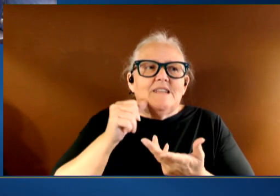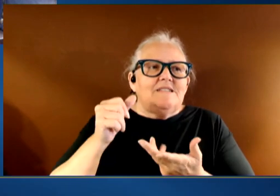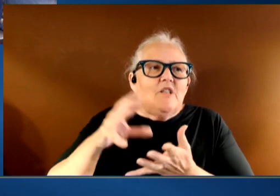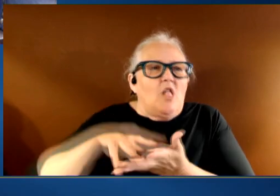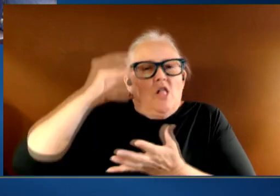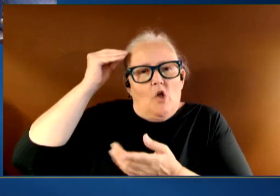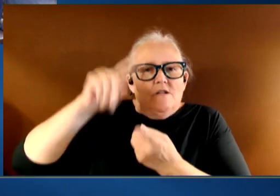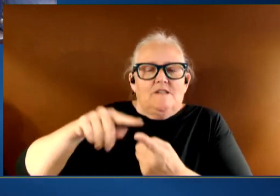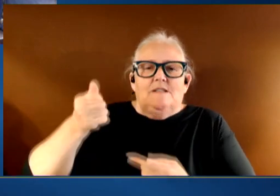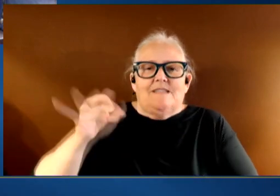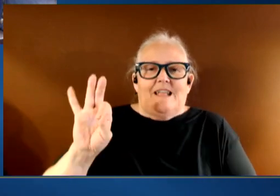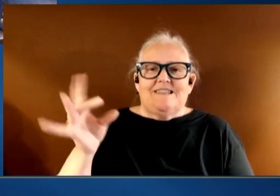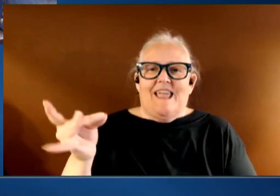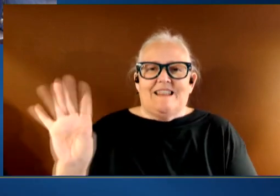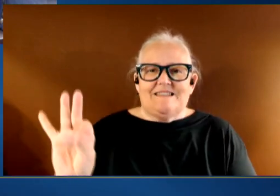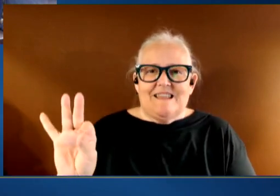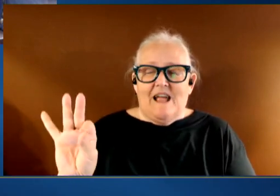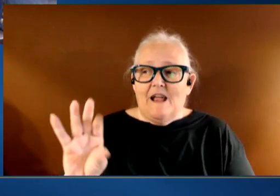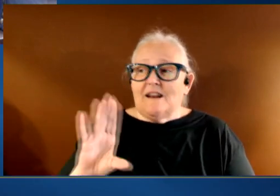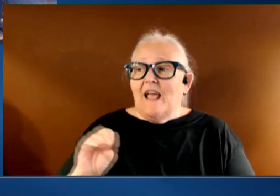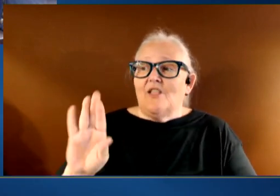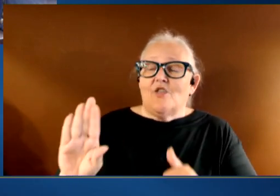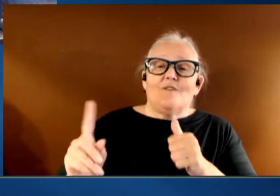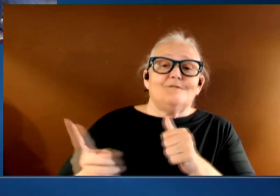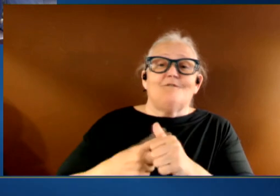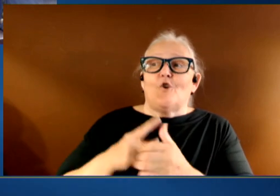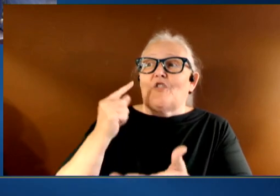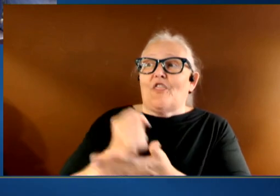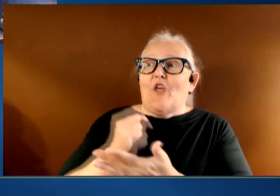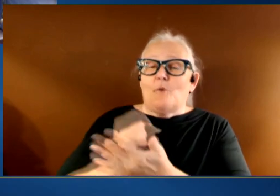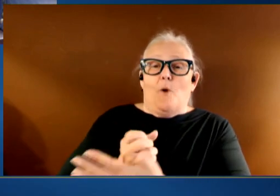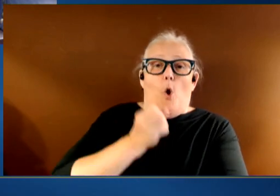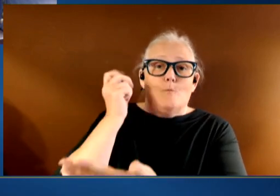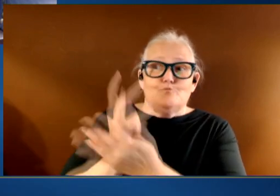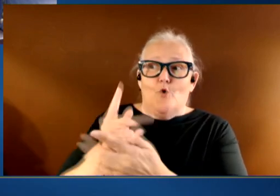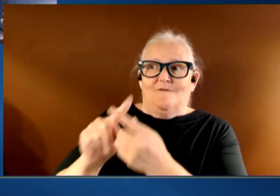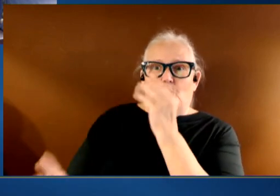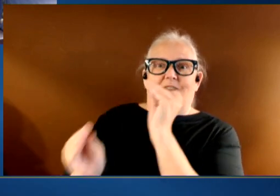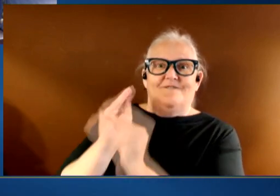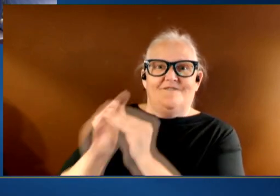and the approval of the first targeted therapy to correct the underlying chloride transport variant